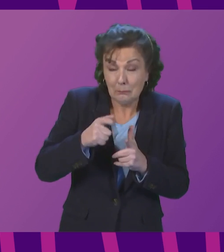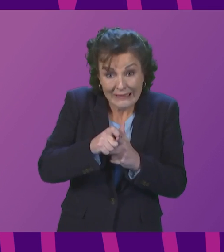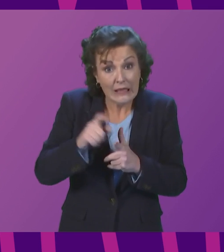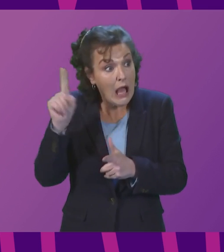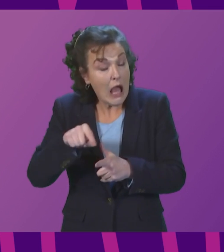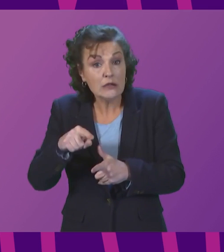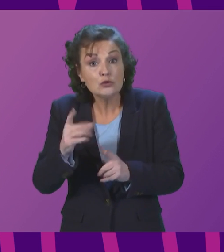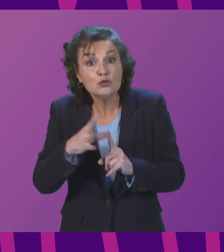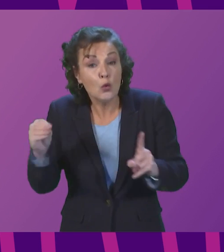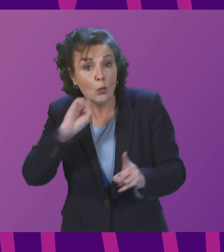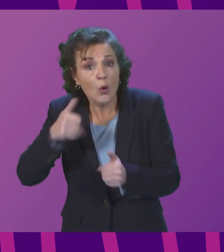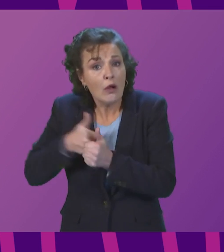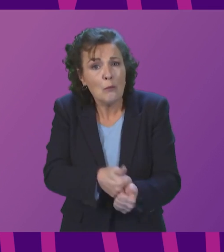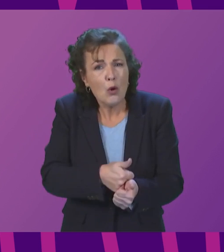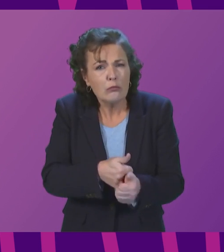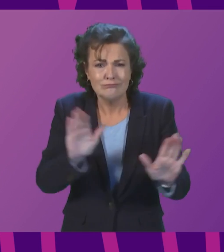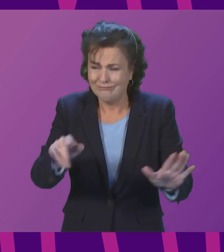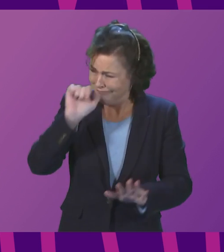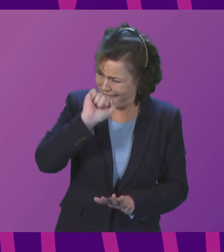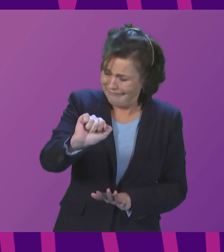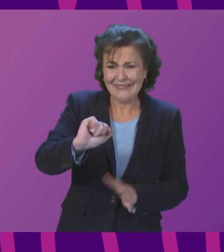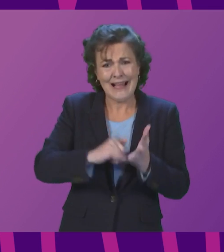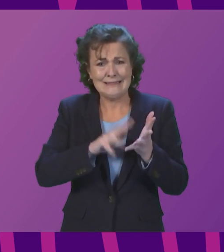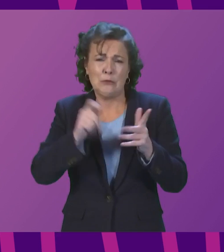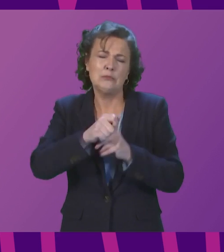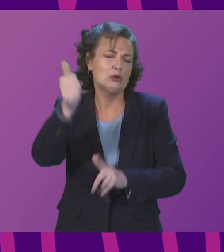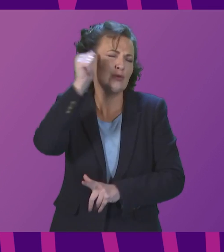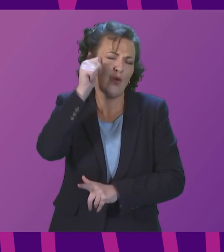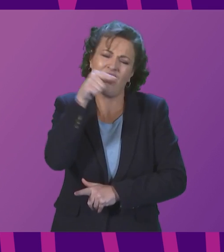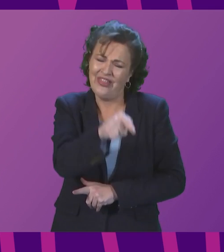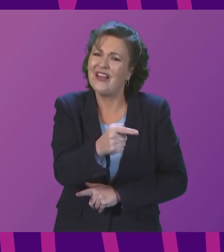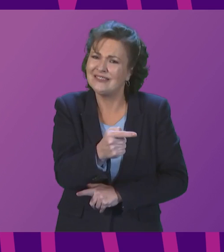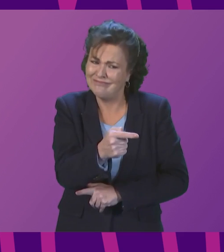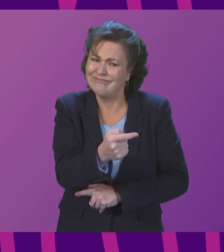The SNP Government knew that the crisis was coming, so why, despite months of pleading